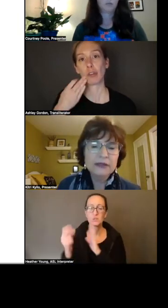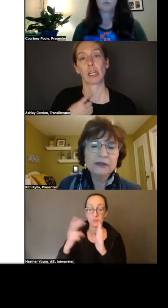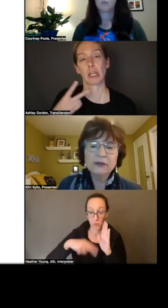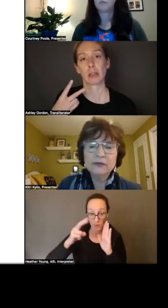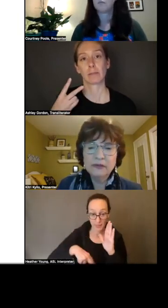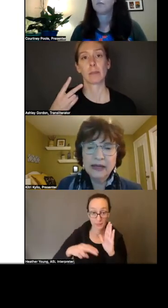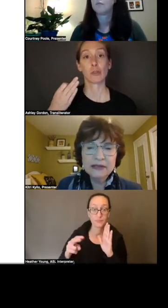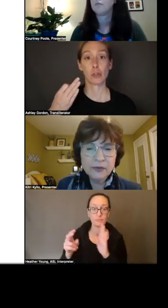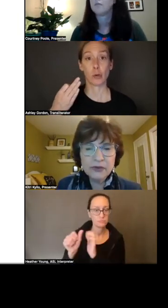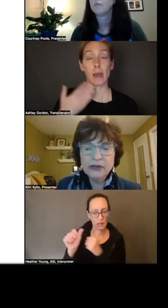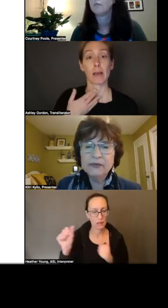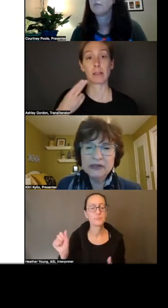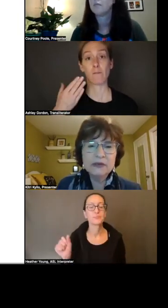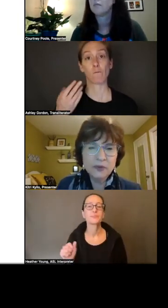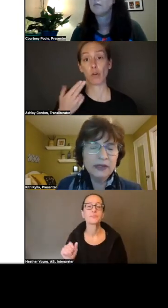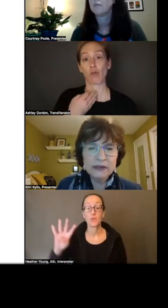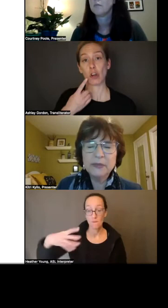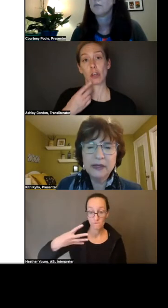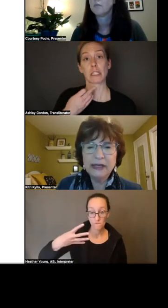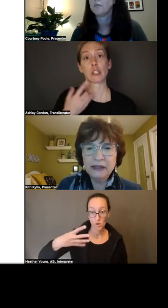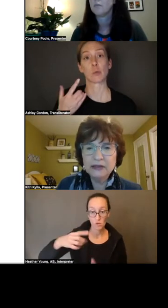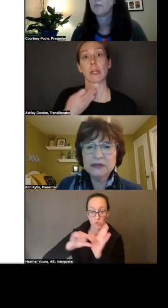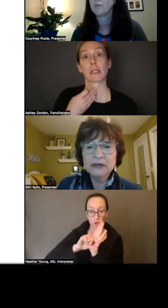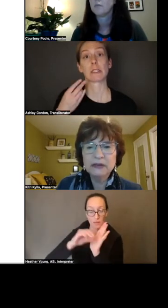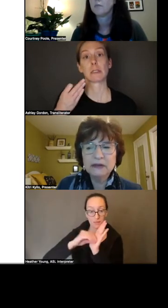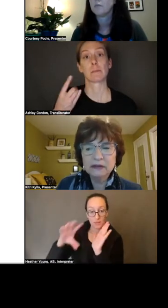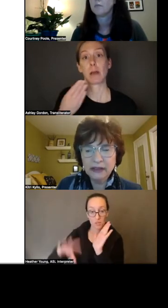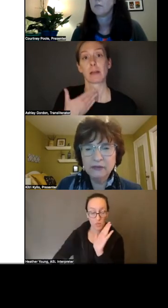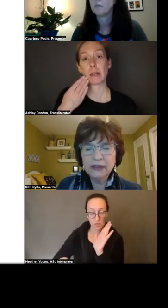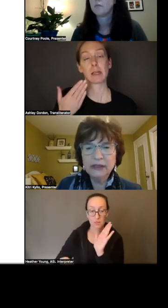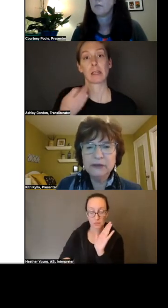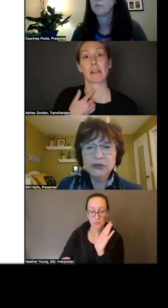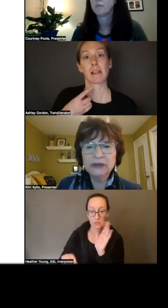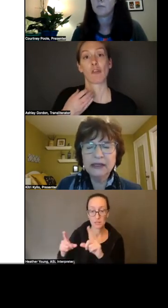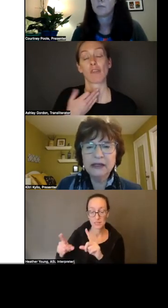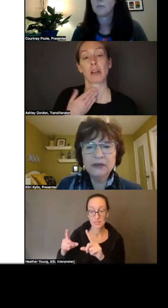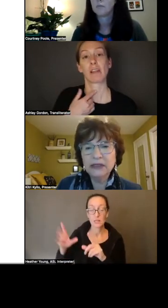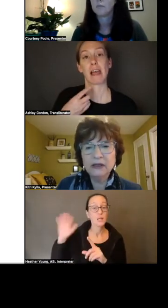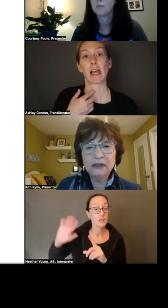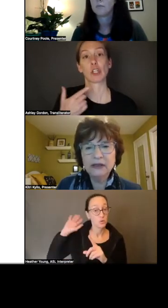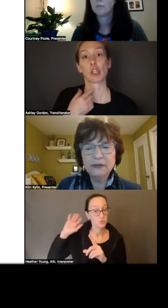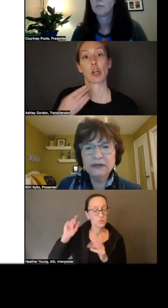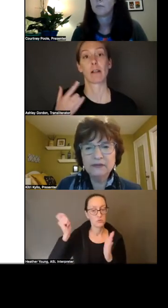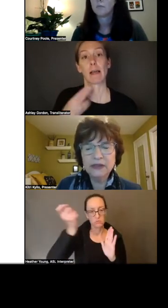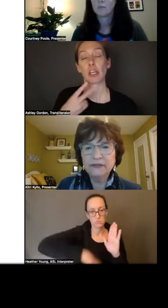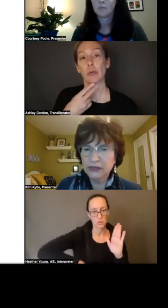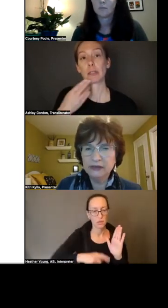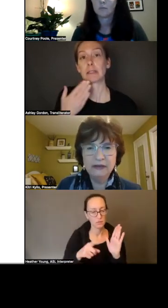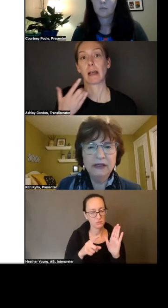So, as a fourth grader, this is what his spontaneous written language looked like. And you can tell it was very deficient